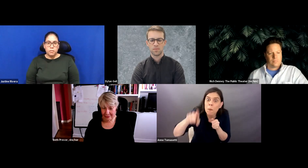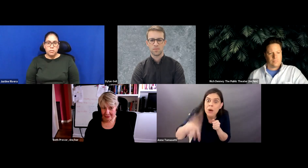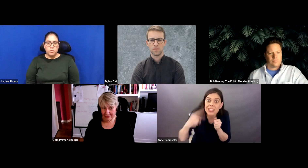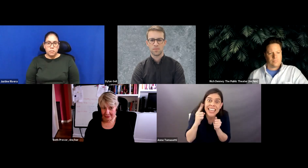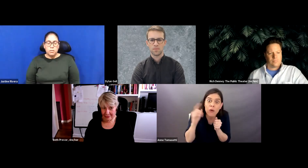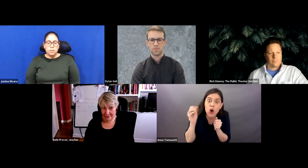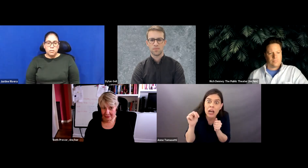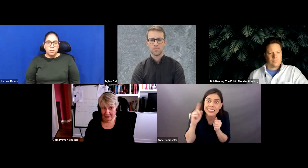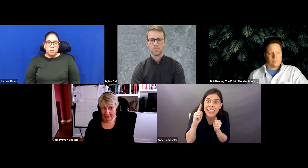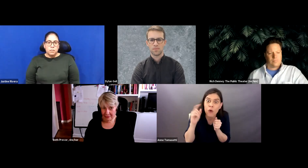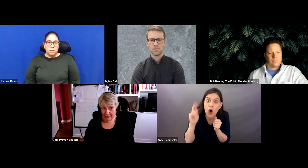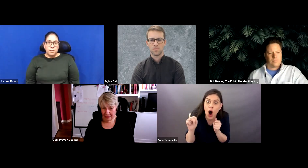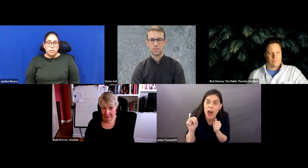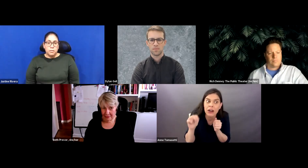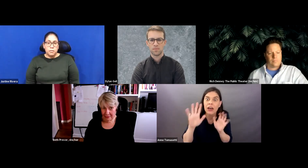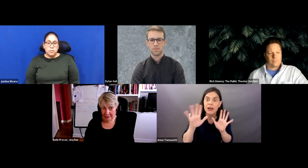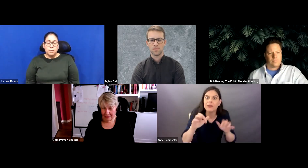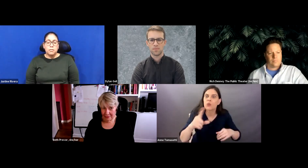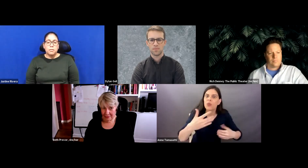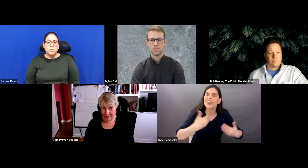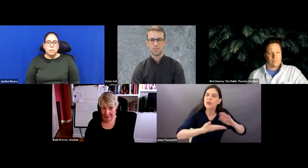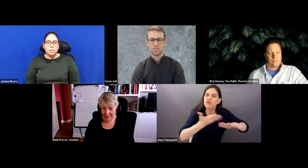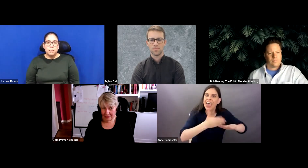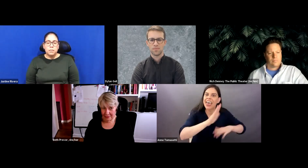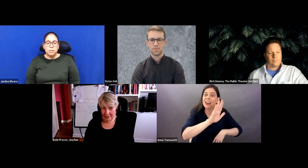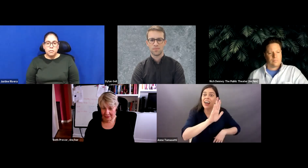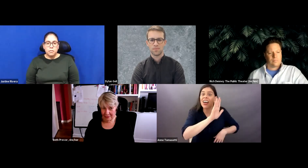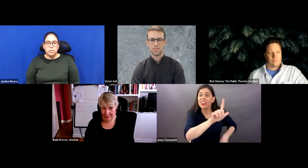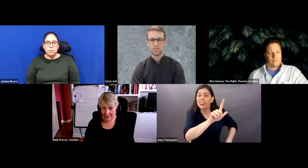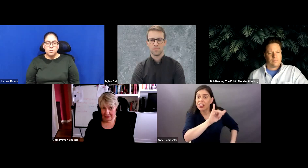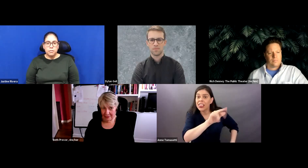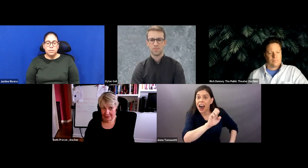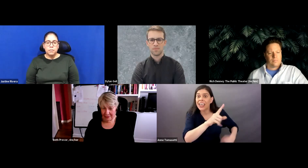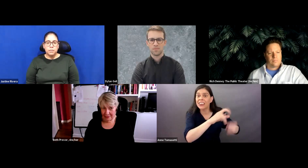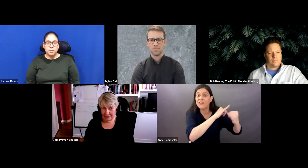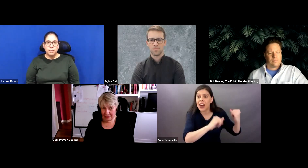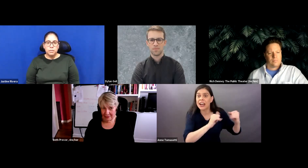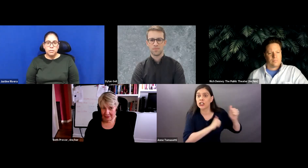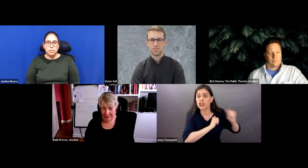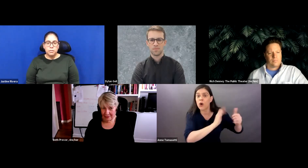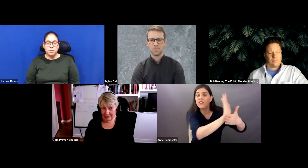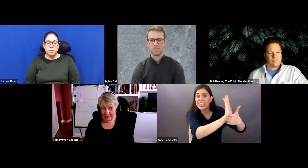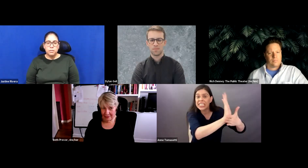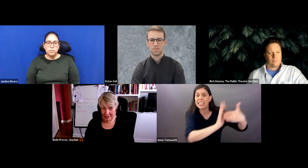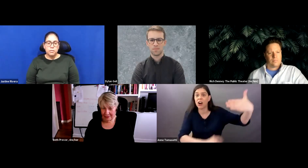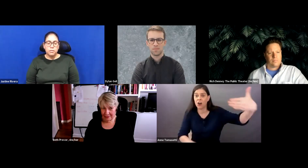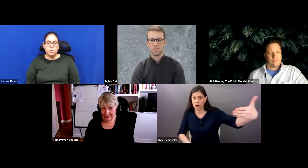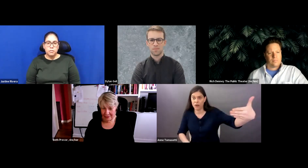them and to remind them that their sound had to be on. So we needed to make sure that while they were signing that the sound